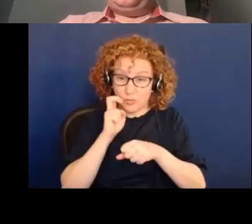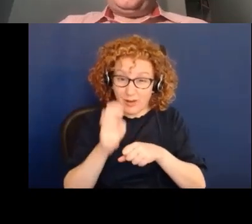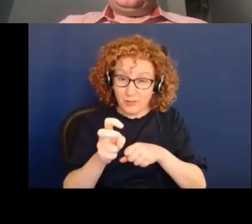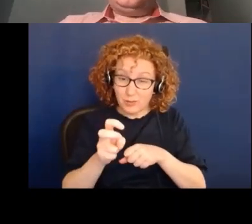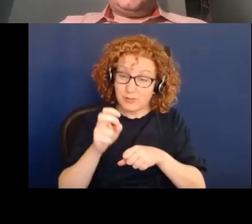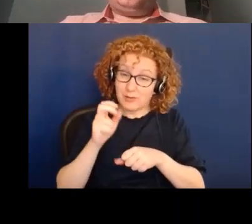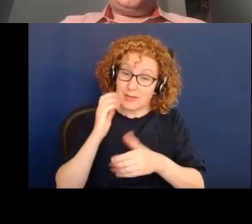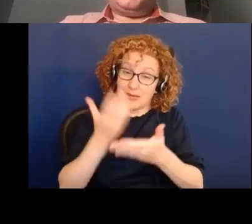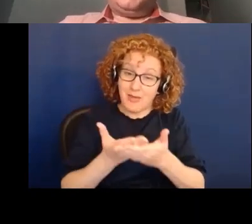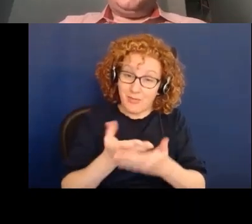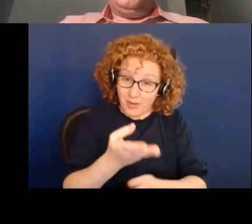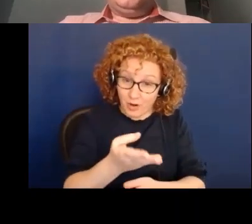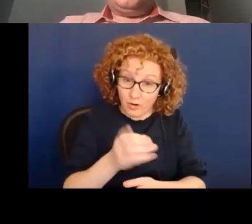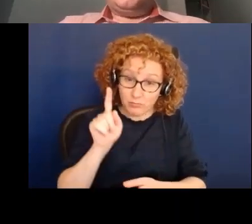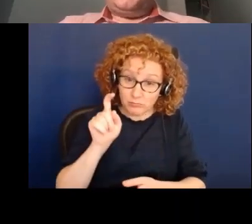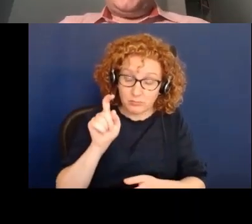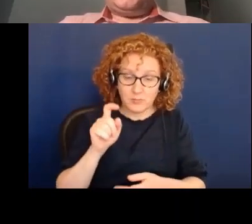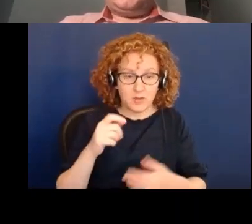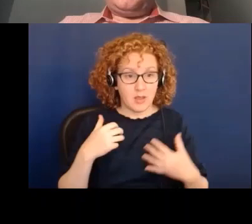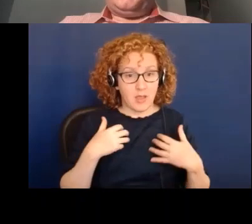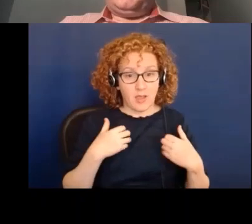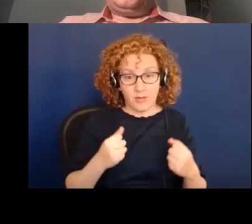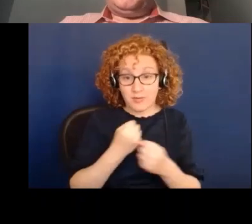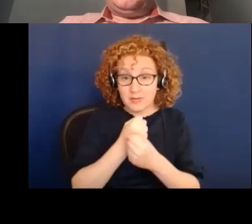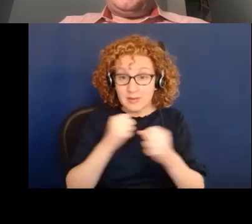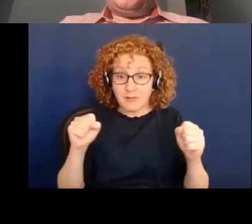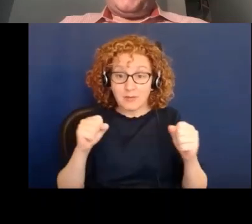health and safety considerations that we need to be thinking about